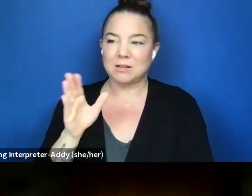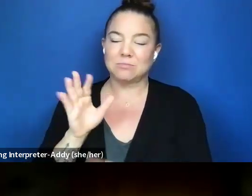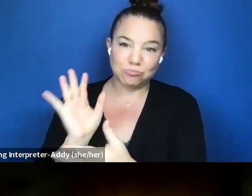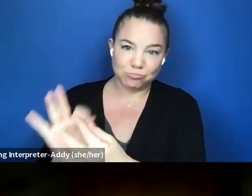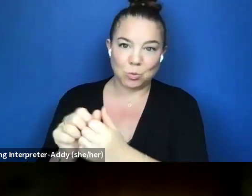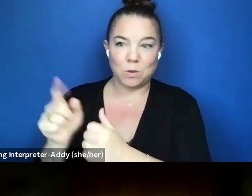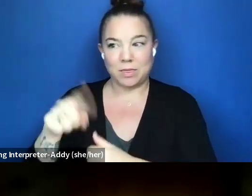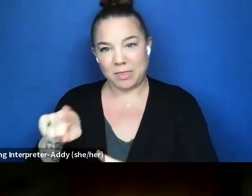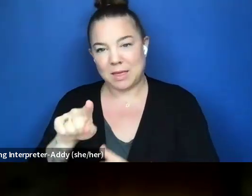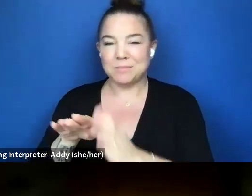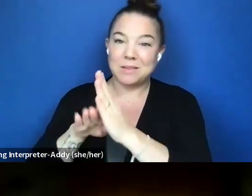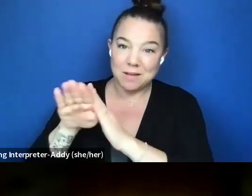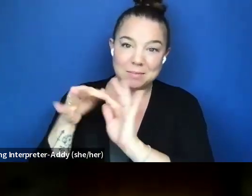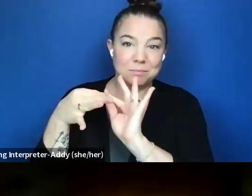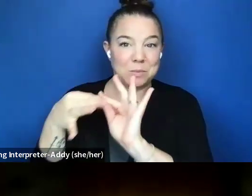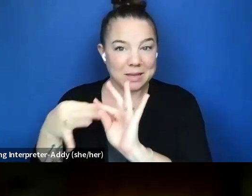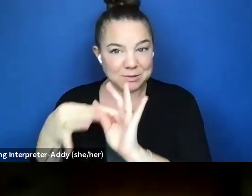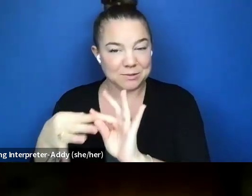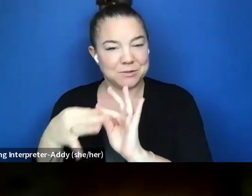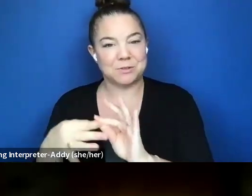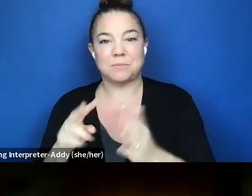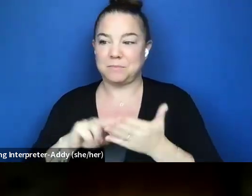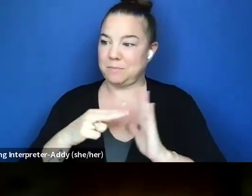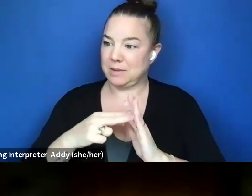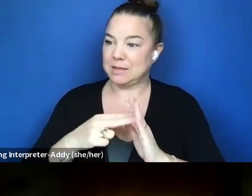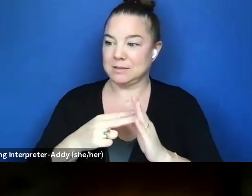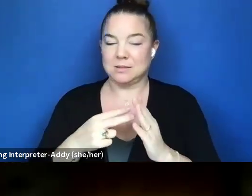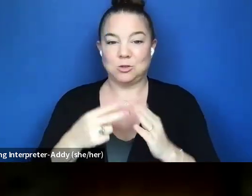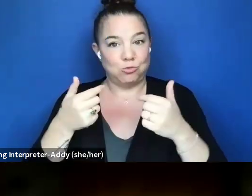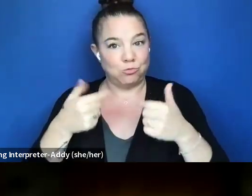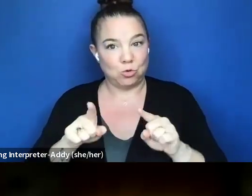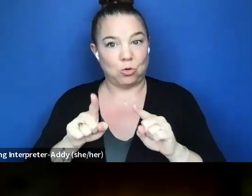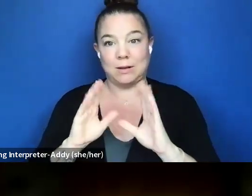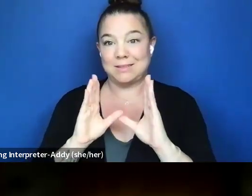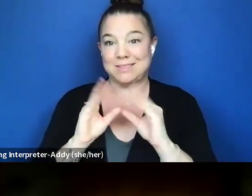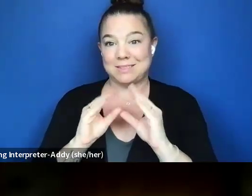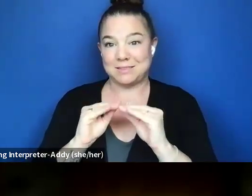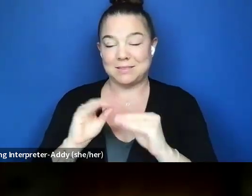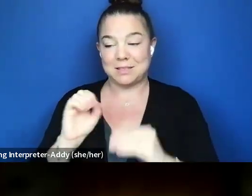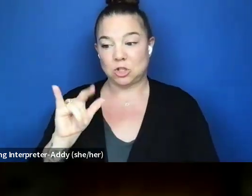Brooke Wilson (she/her): developing that relationship. So whenever they are in the during the session, and they have a question that